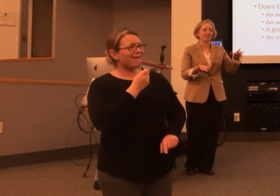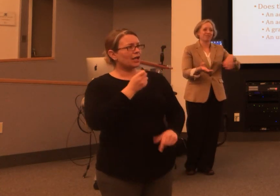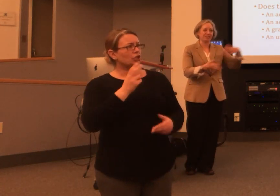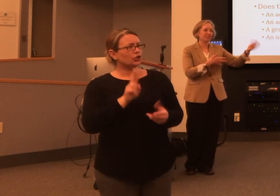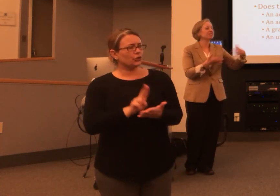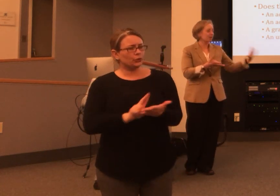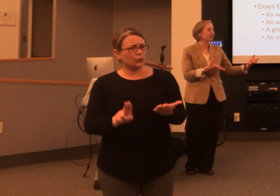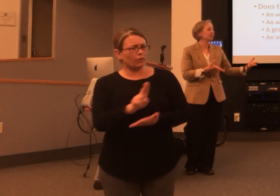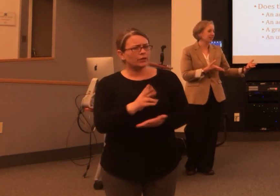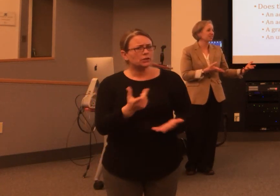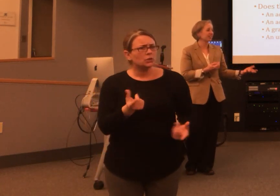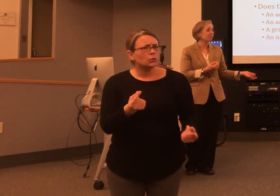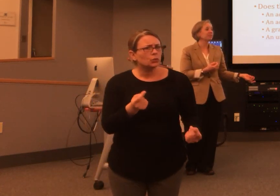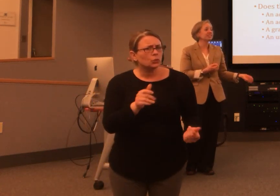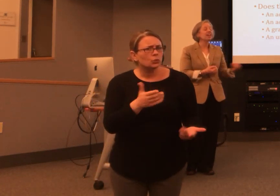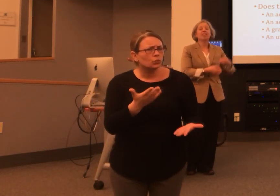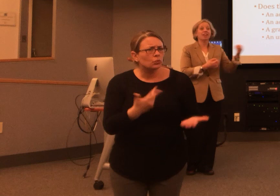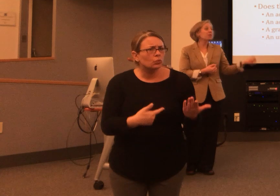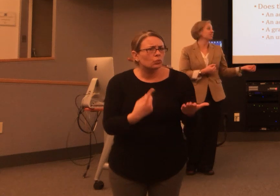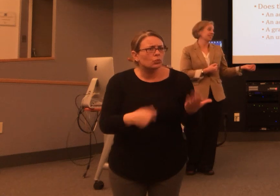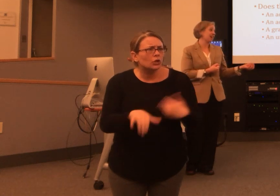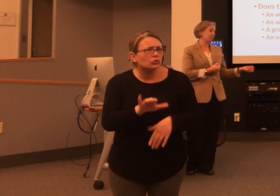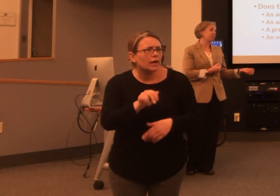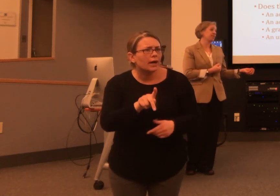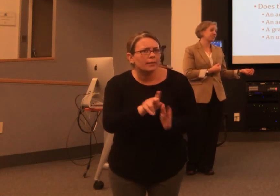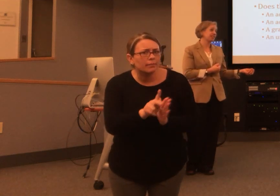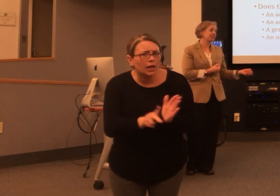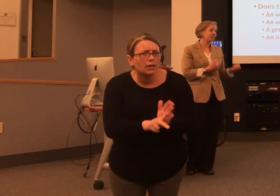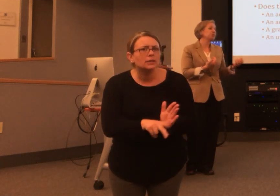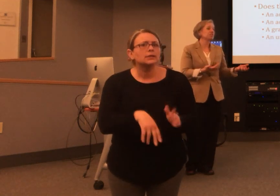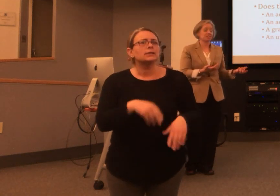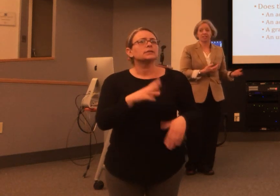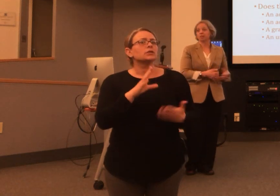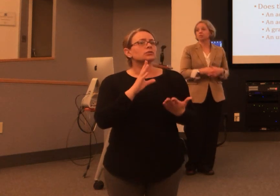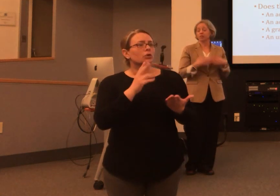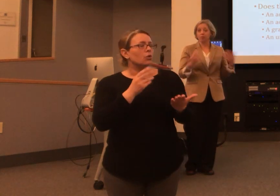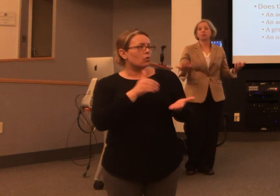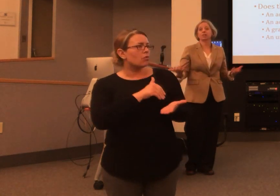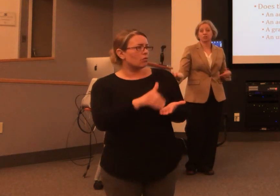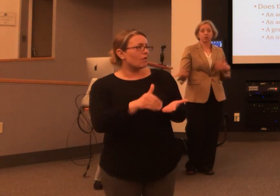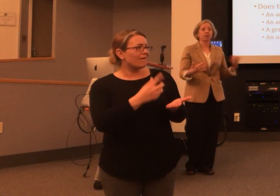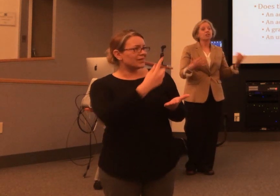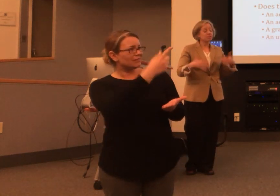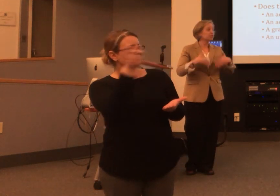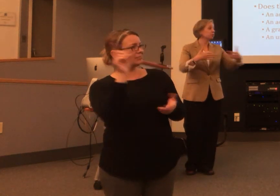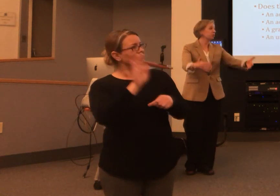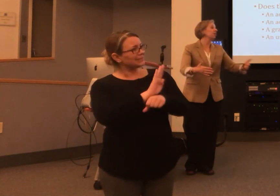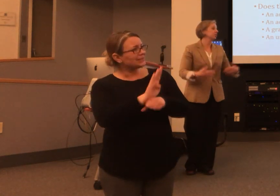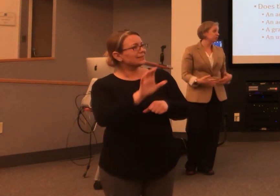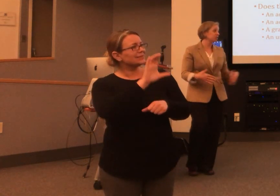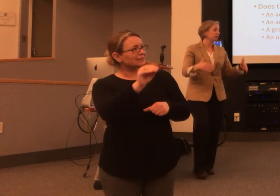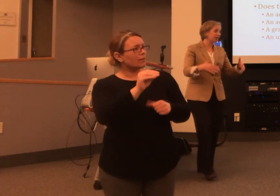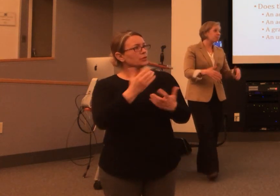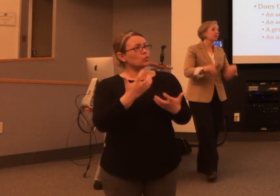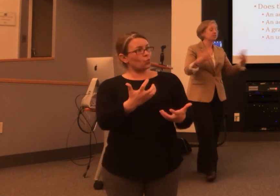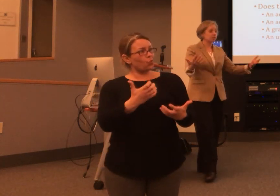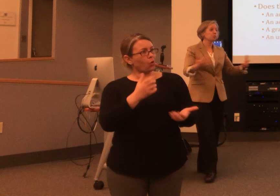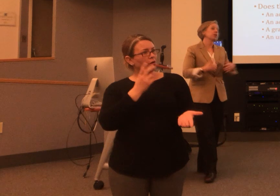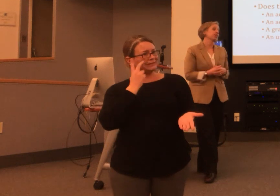where you're collaborating with outside companies, they wanna see an IP policy. They're used to seeing it. So they wanna make sure that's what driving you to adopt it is 'cause you wanna